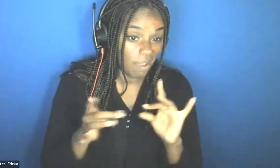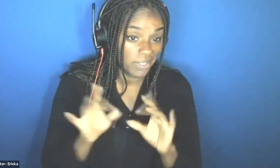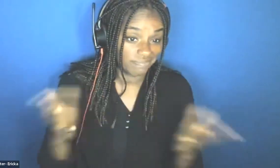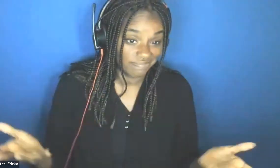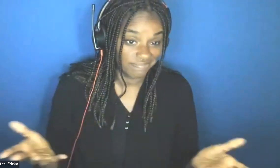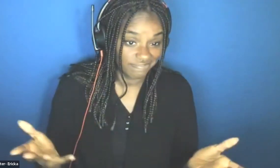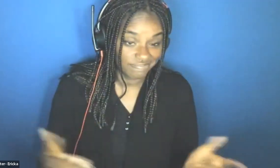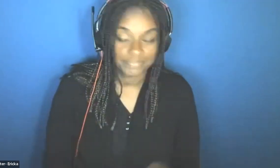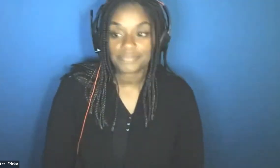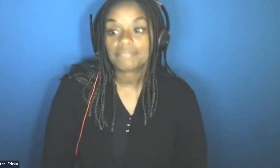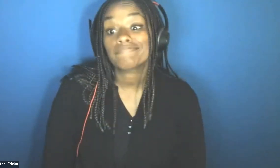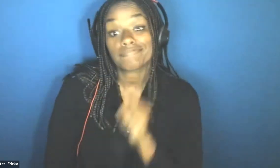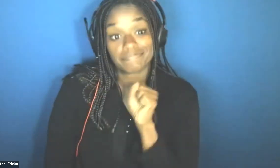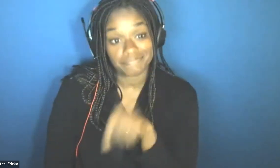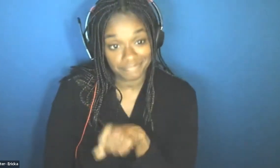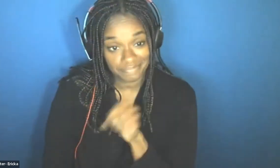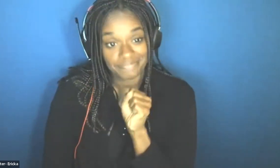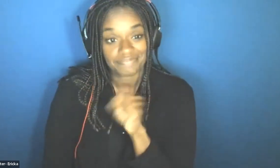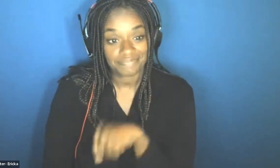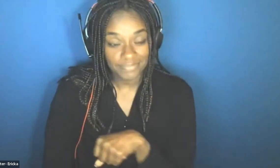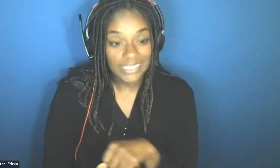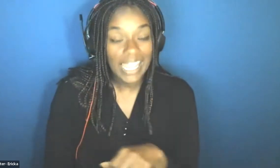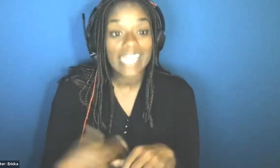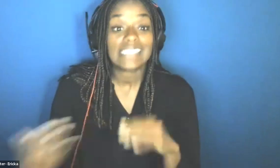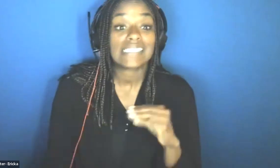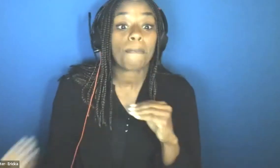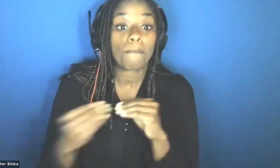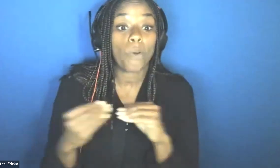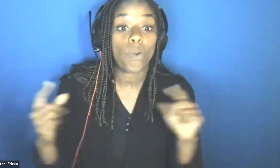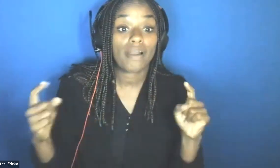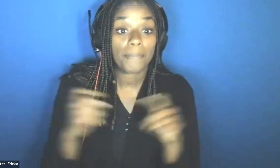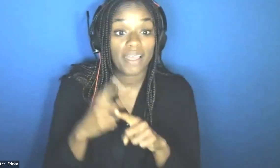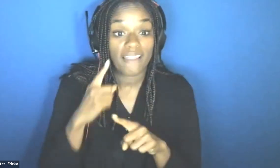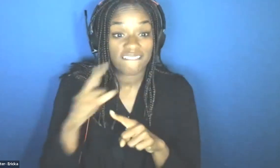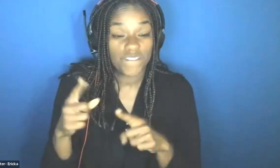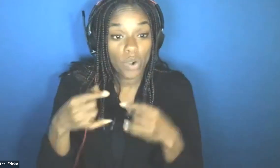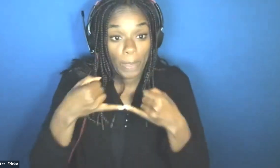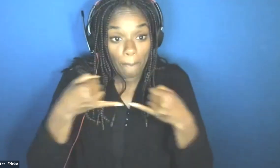It does create a very complex structure. That's just a general comment.